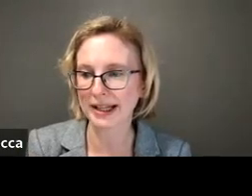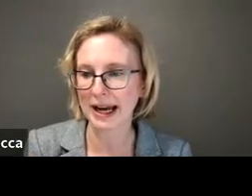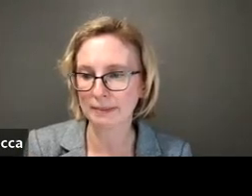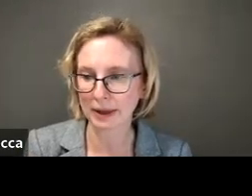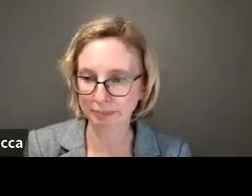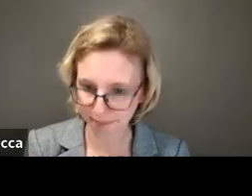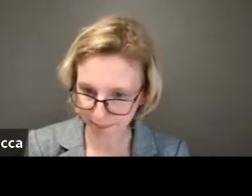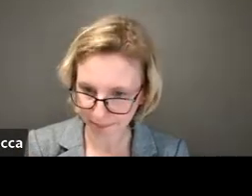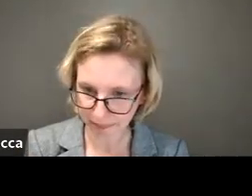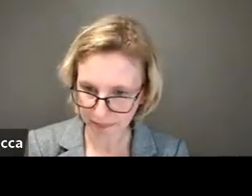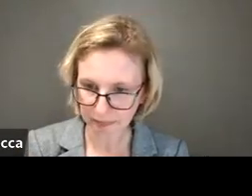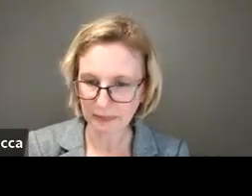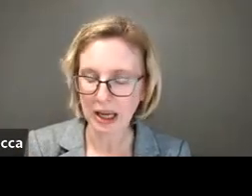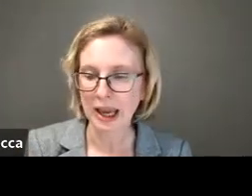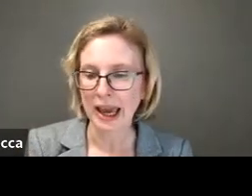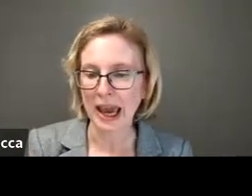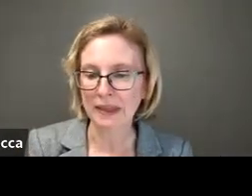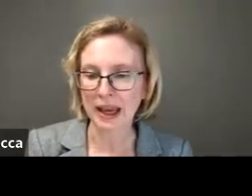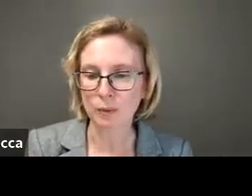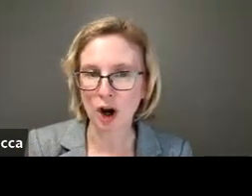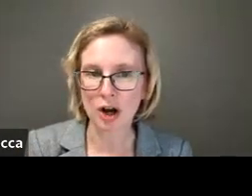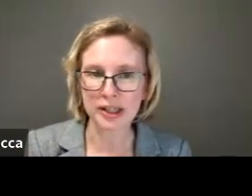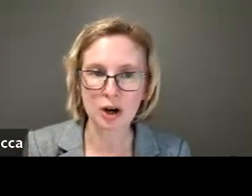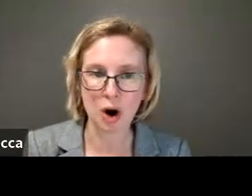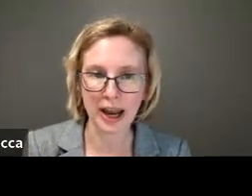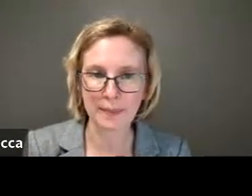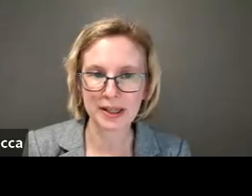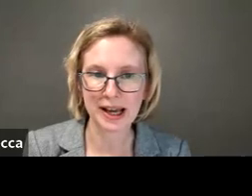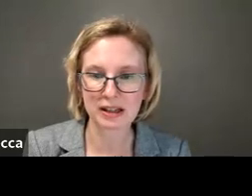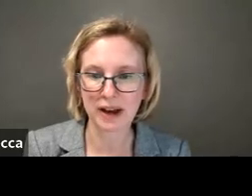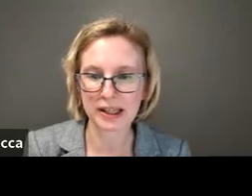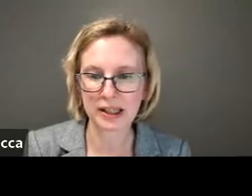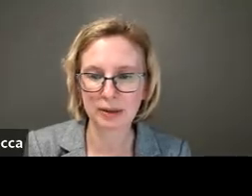that timing. And then we also our campus has invested in